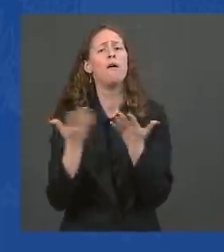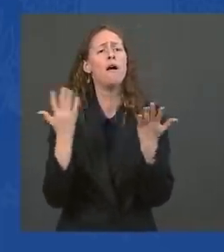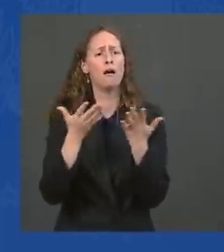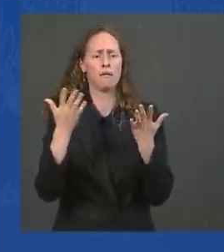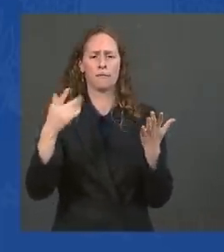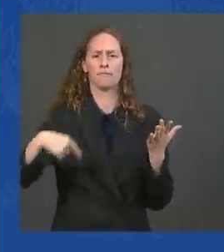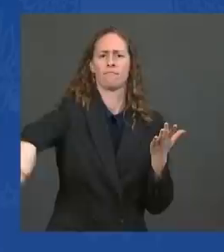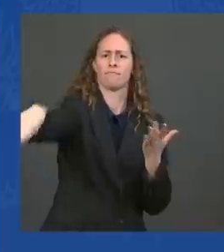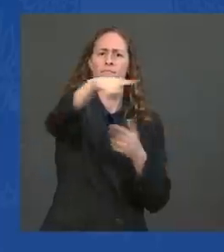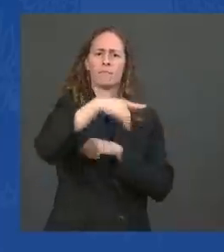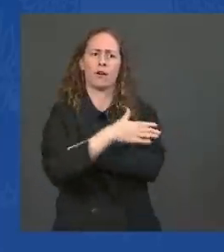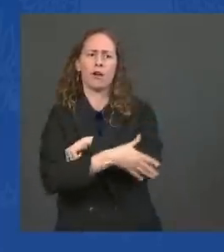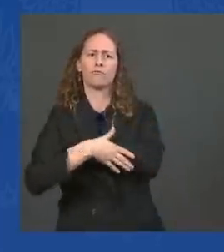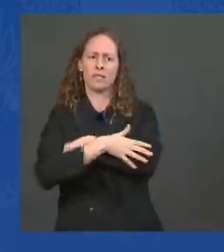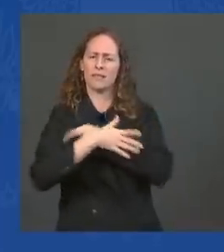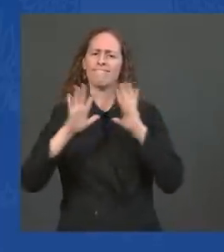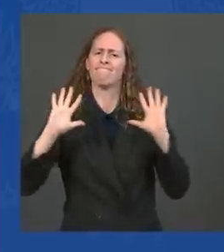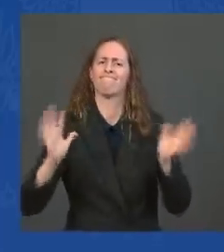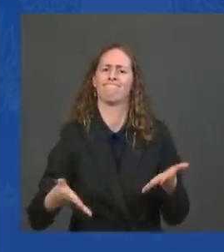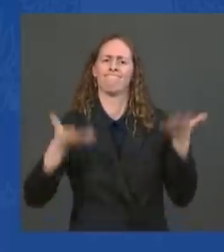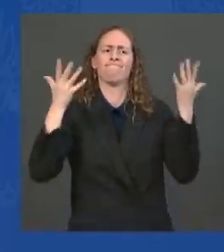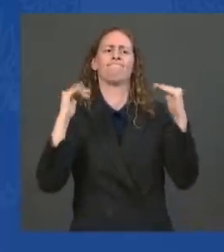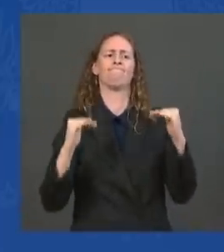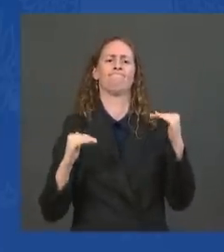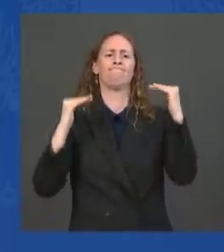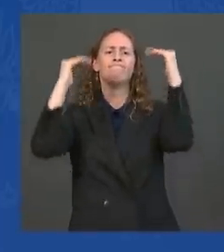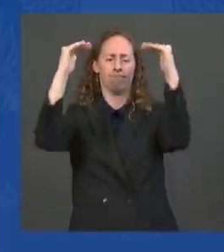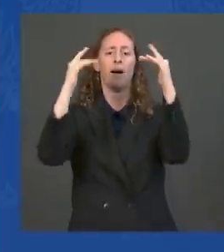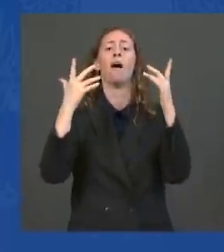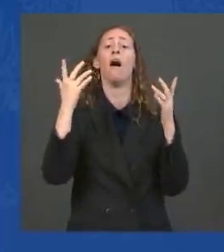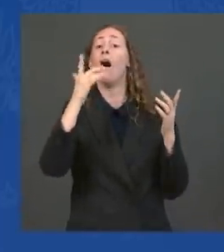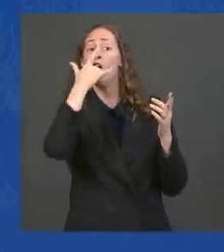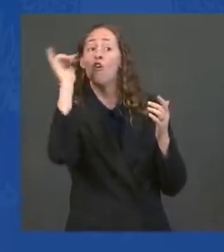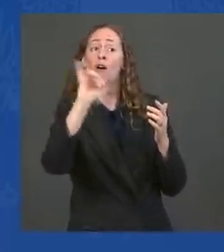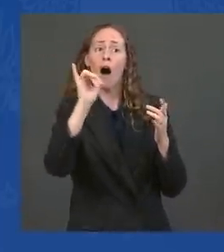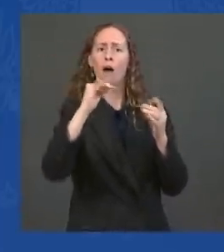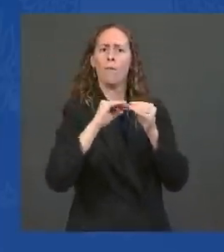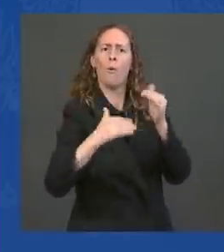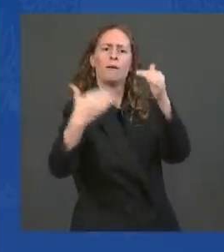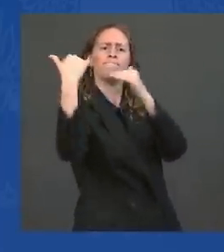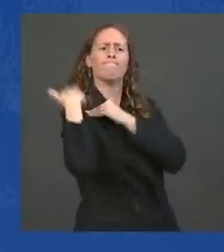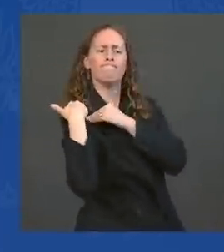to take on the threats of the 21st century just as we did in the 20th century: together.